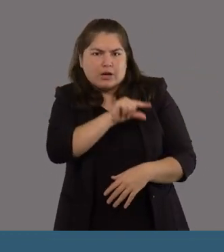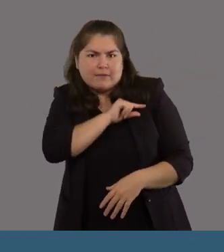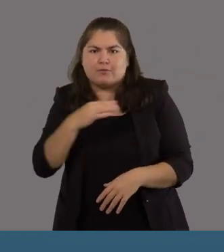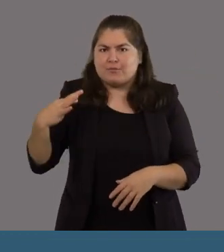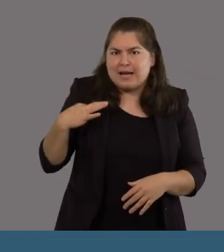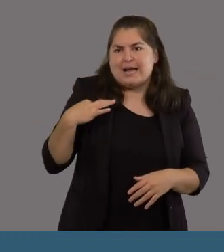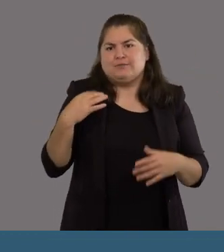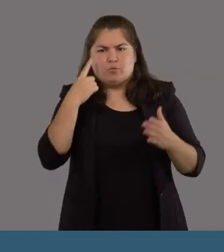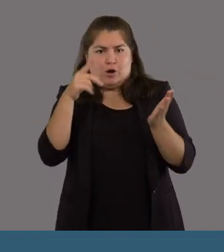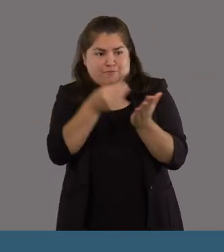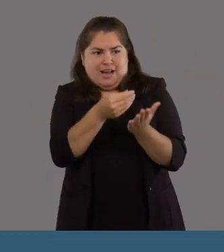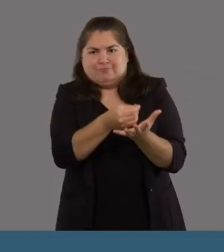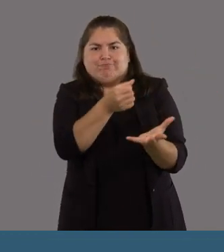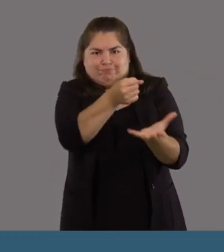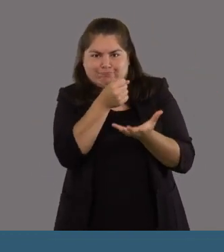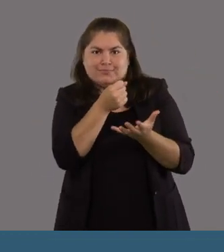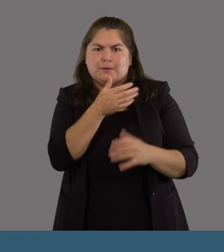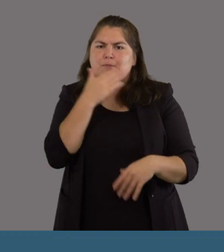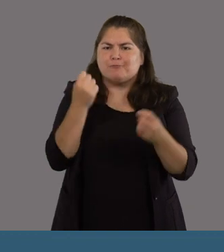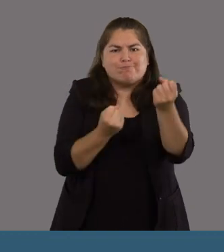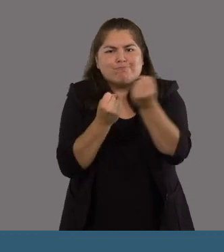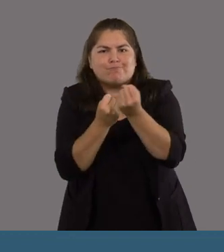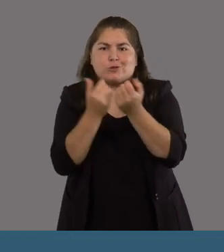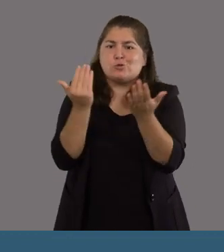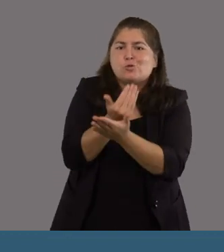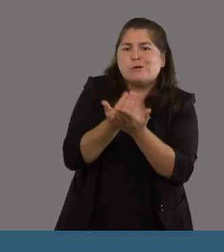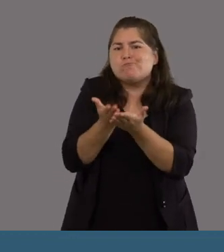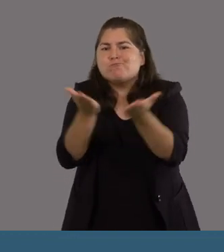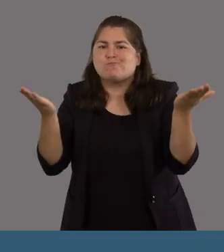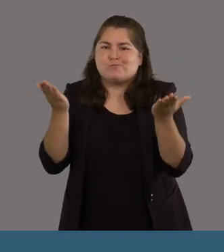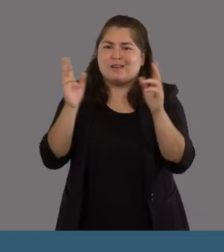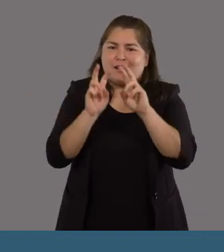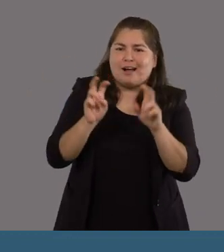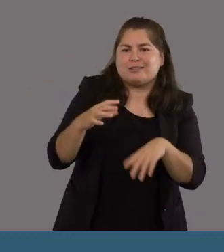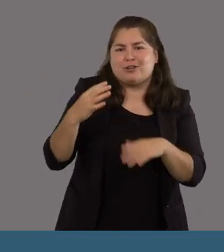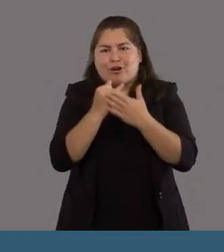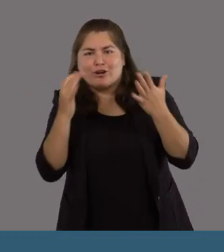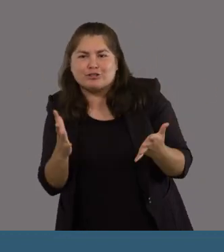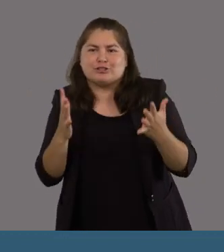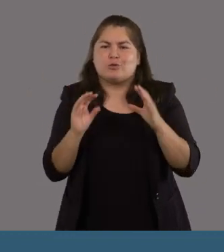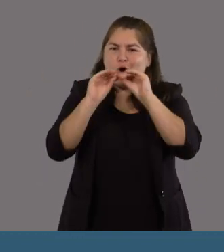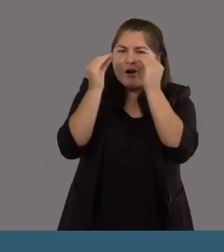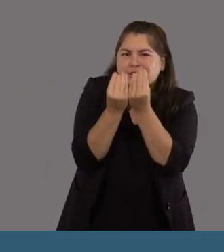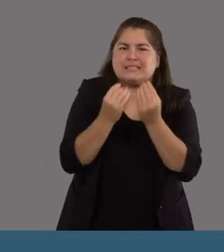requirements for funding, better support for emerging and exploring artists and organizations,